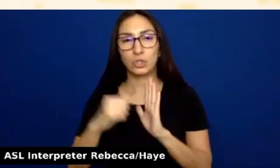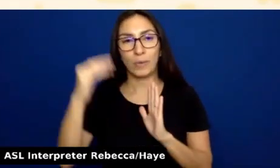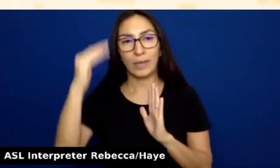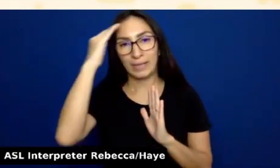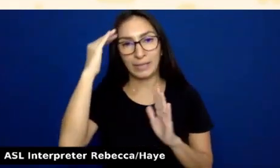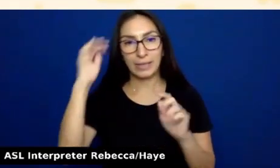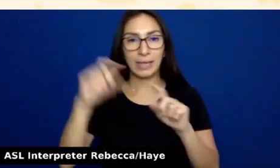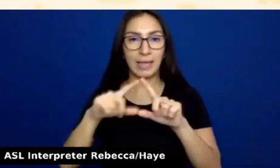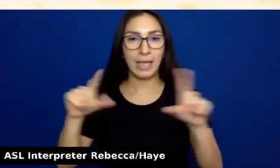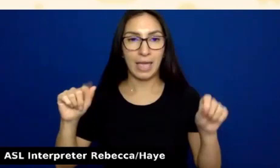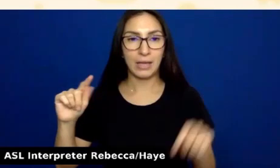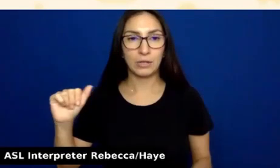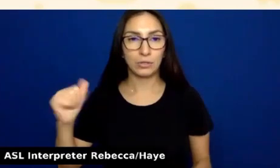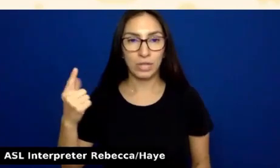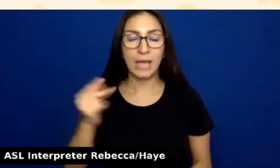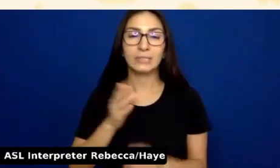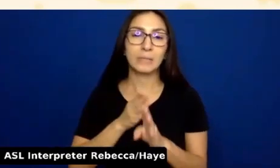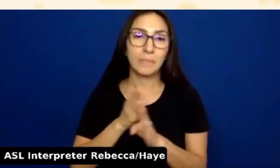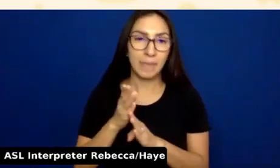The main body will typically use a main tag,